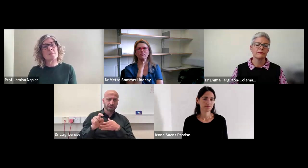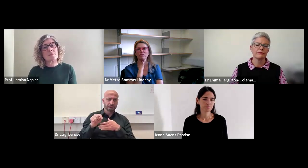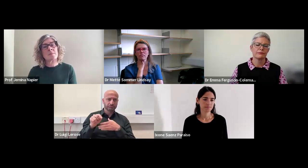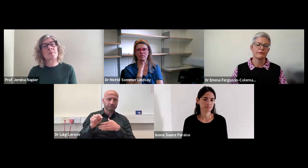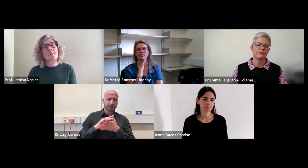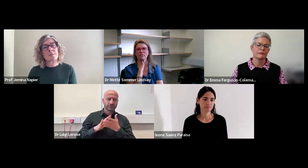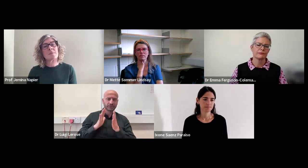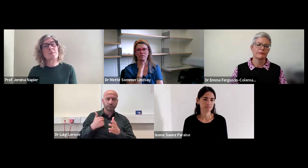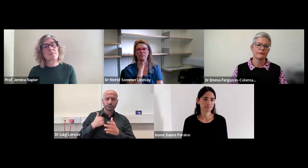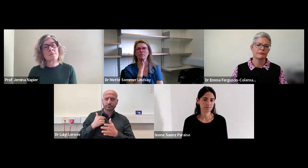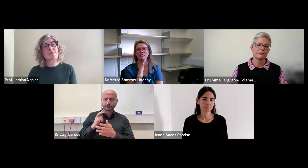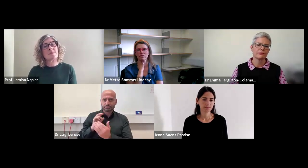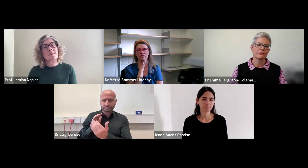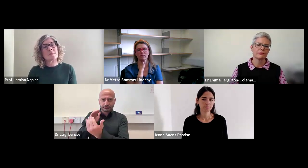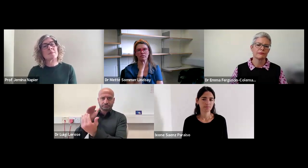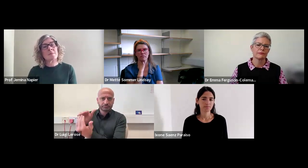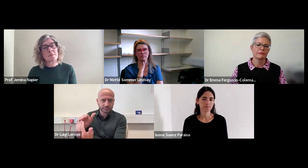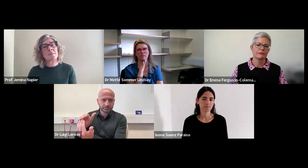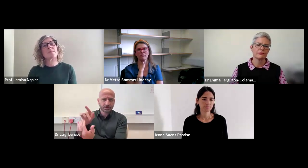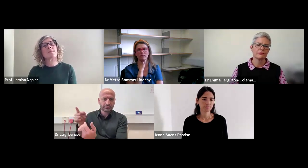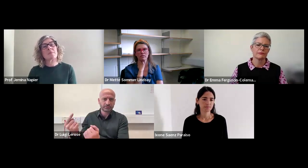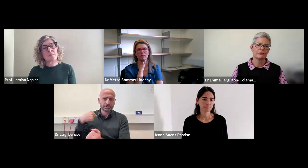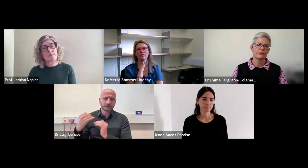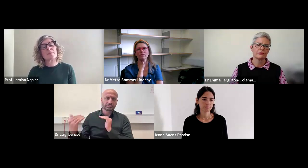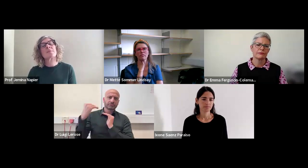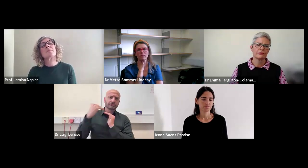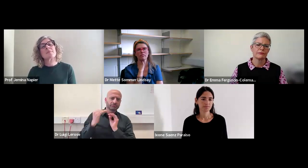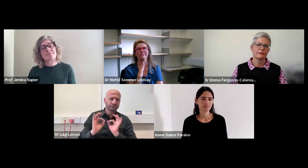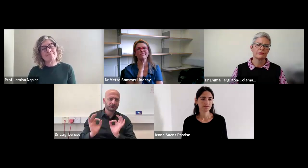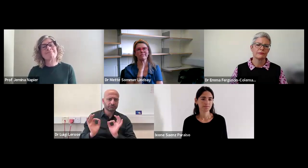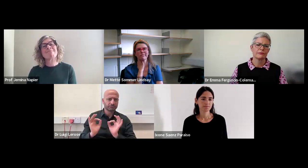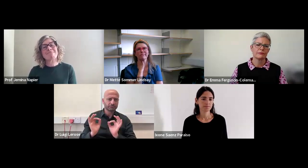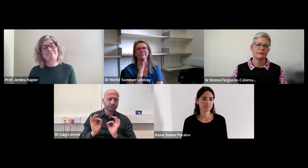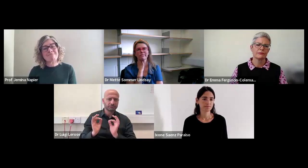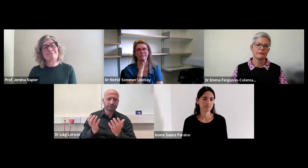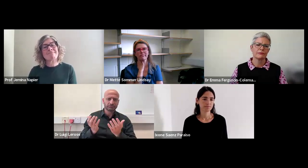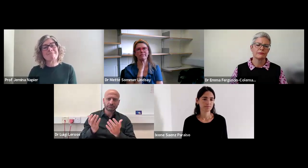but that's more about our accessing and our inclusion and we often don't see it